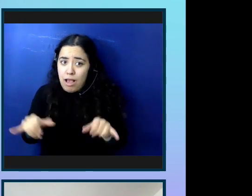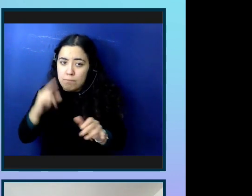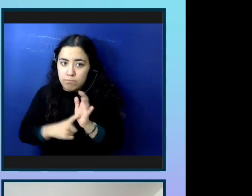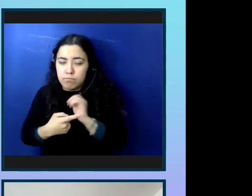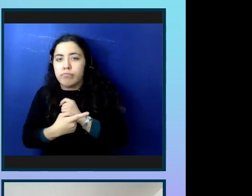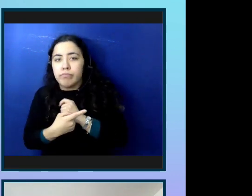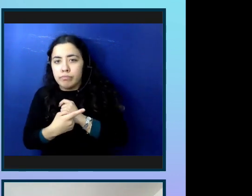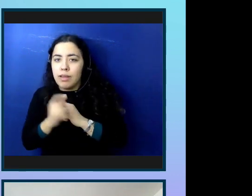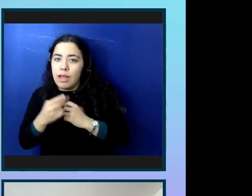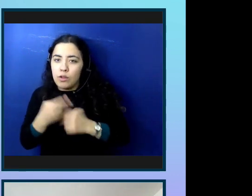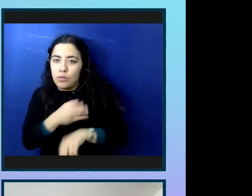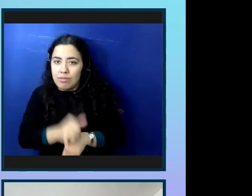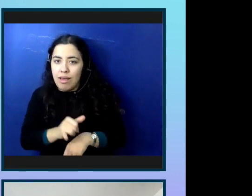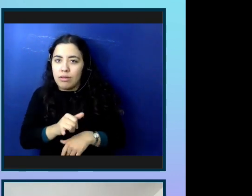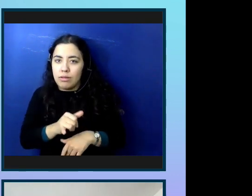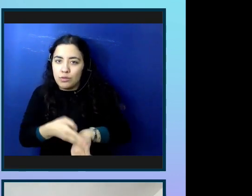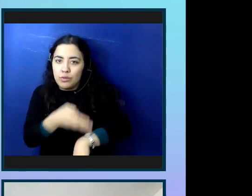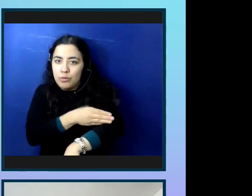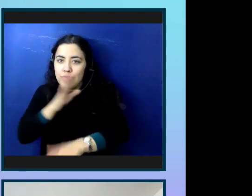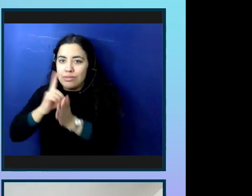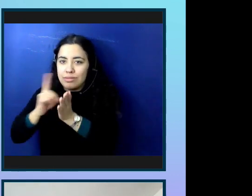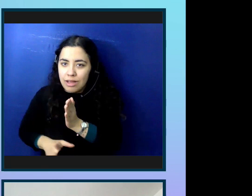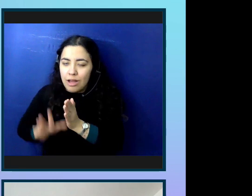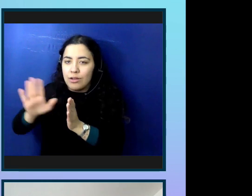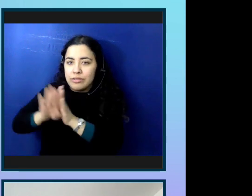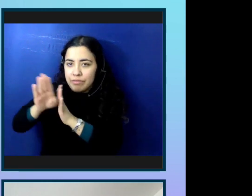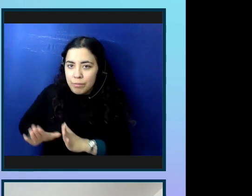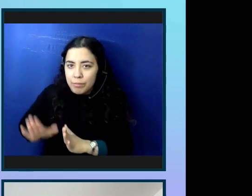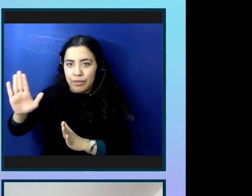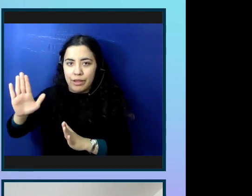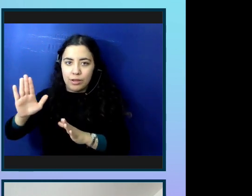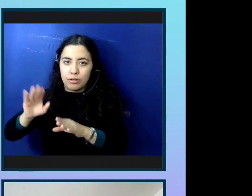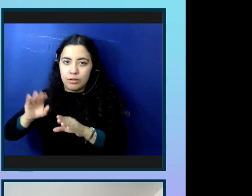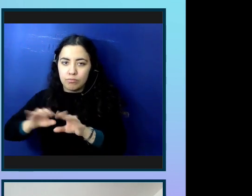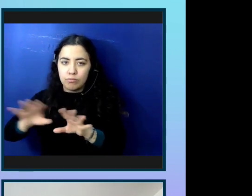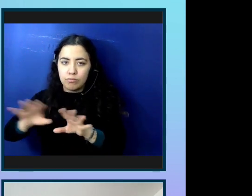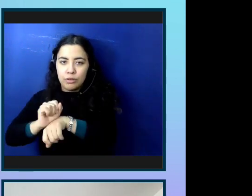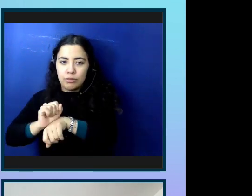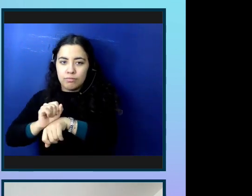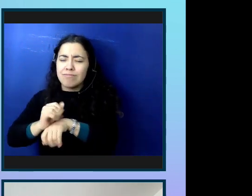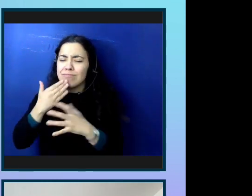on the side of designers and developers. Thank you so much for attending my talk today,